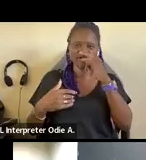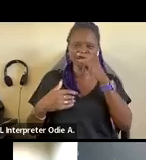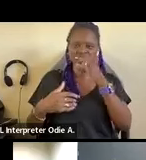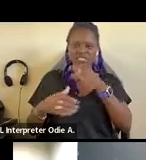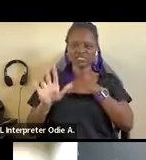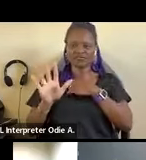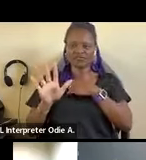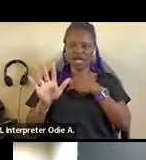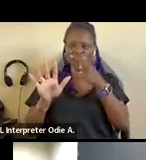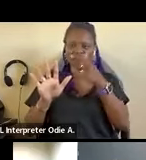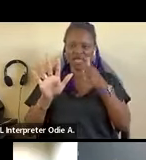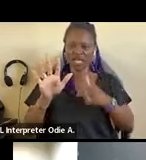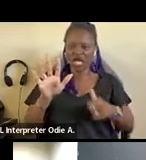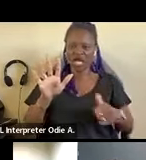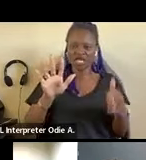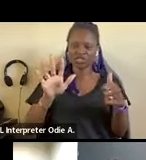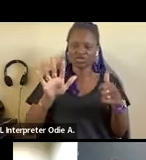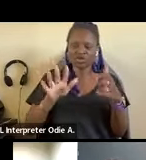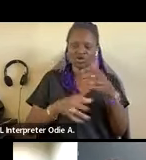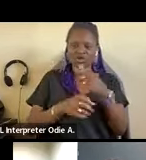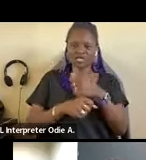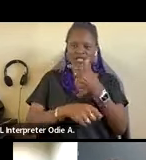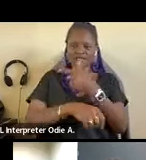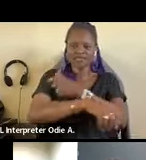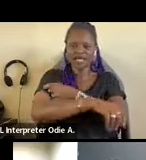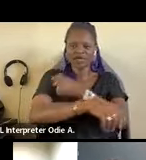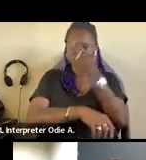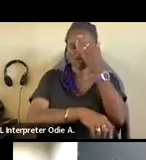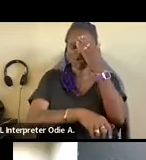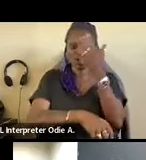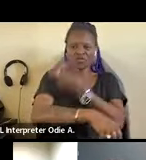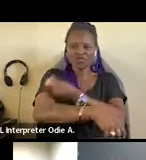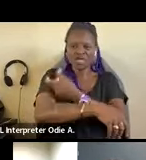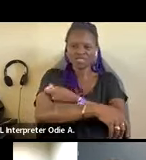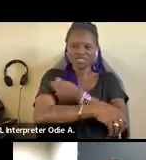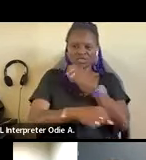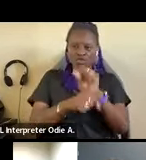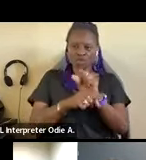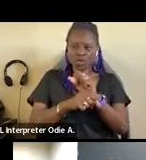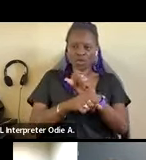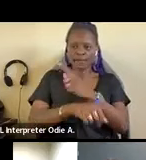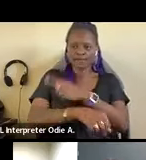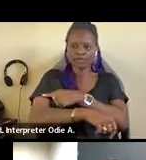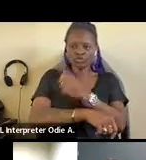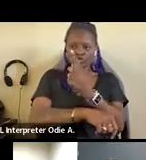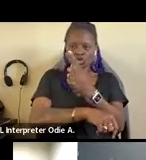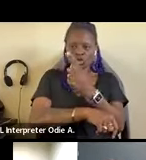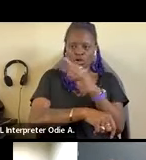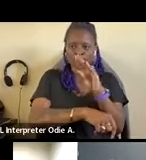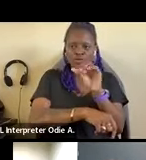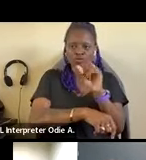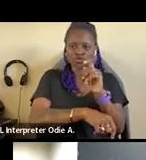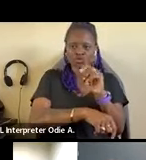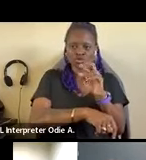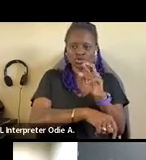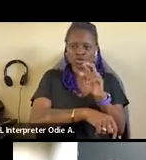One thing we know for sure is that evacuaciones work, boosters work, and they have been a critical tool in our community